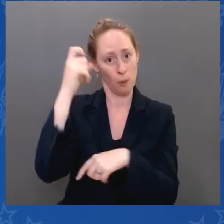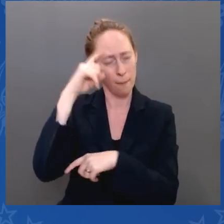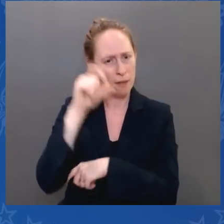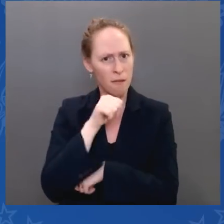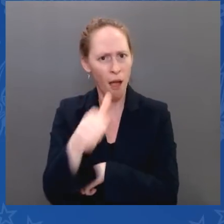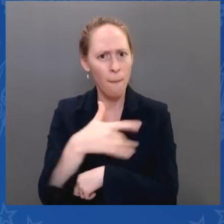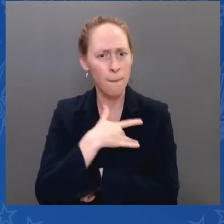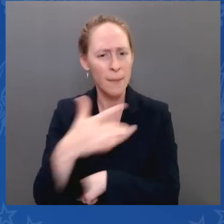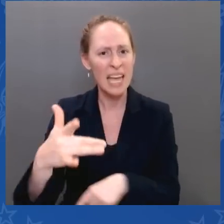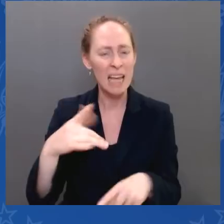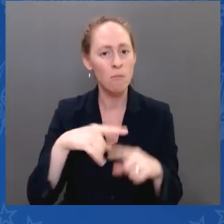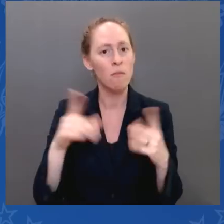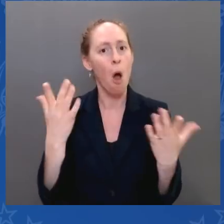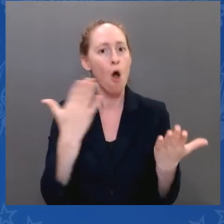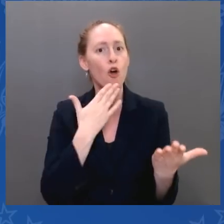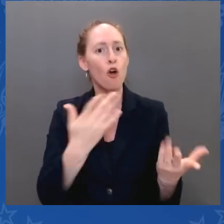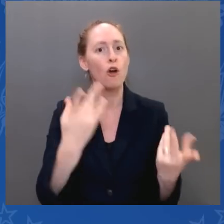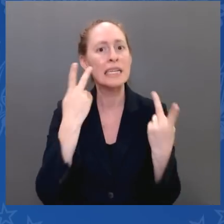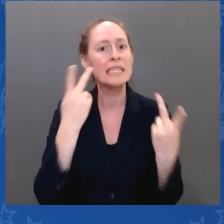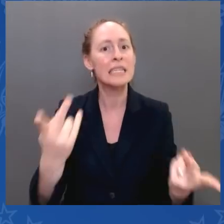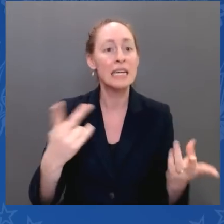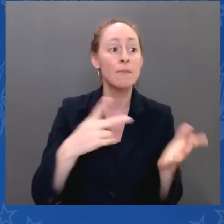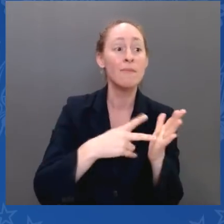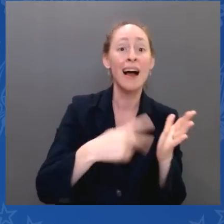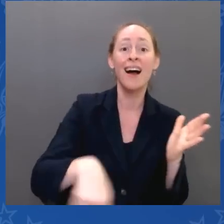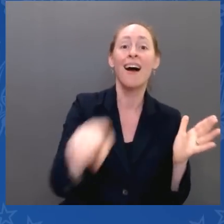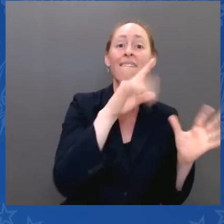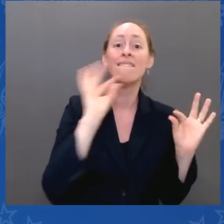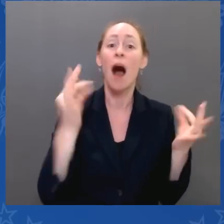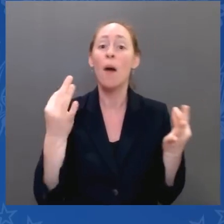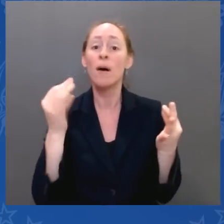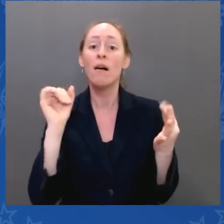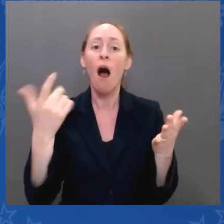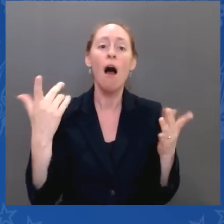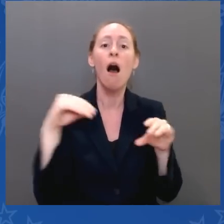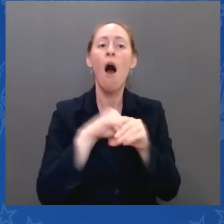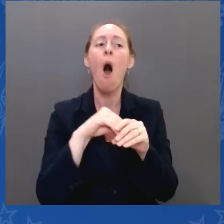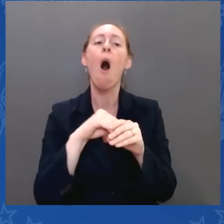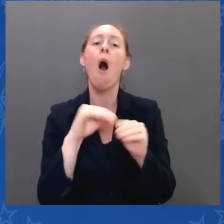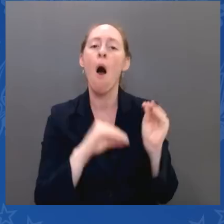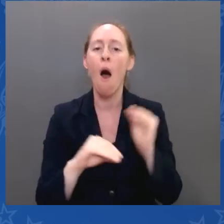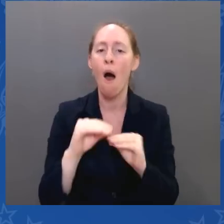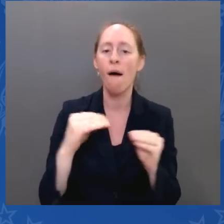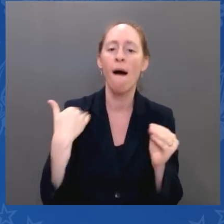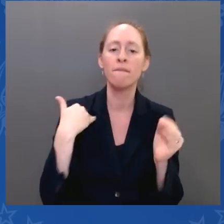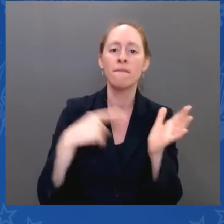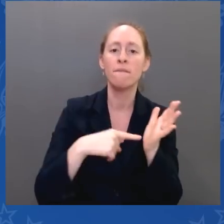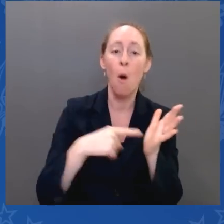The typical two-driver family is saving more than $60 a month. Economy wide, that would mean Americans will spend